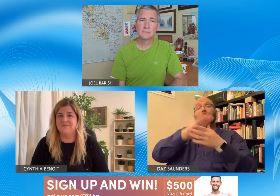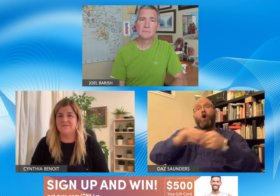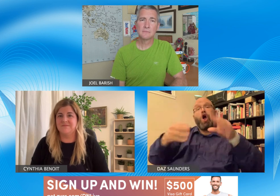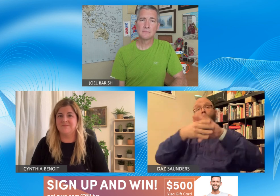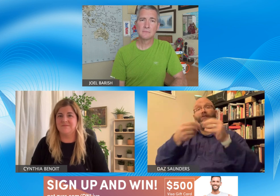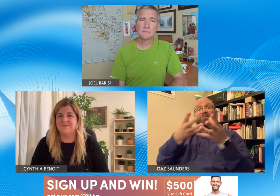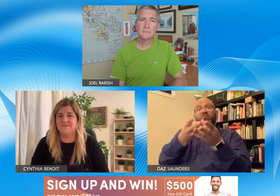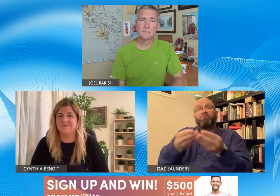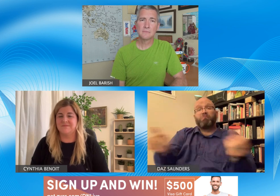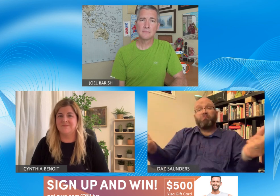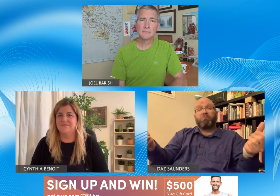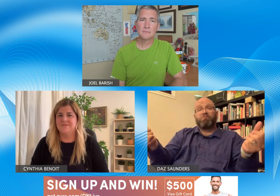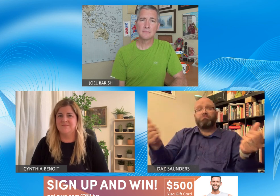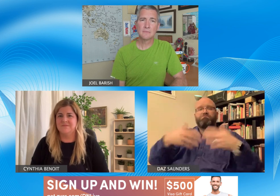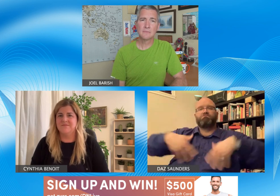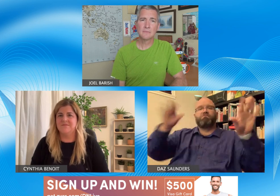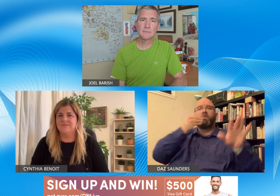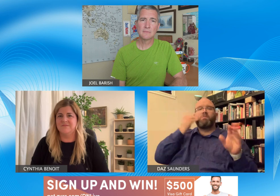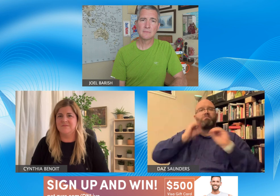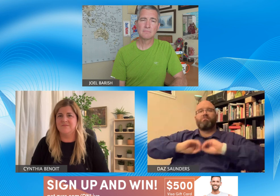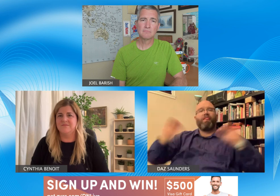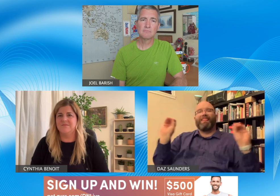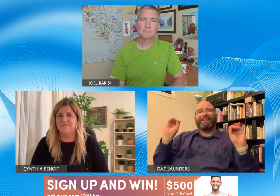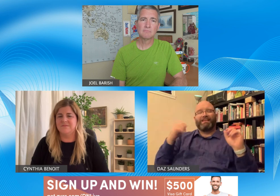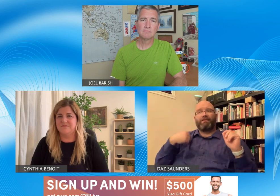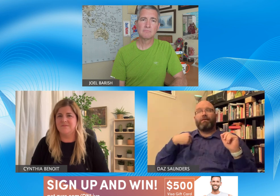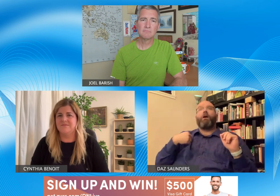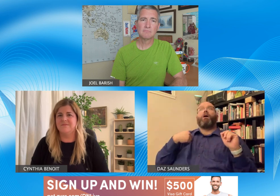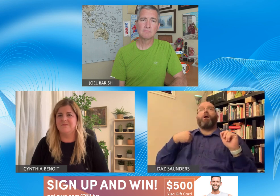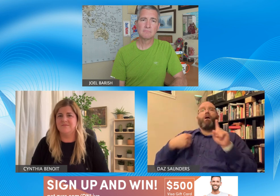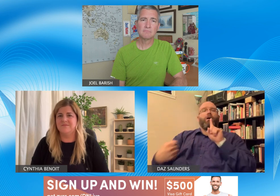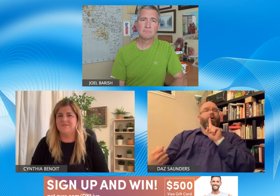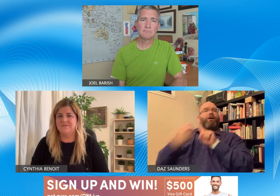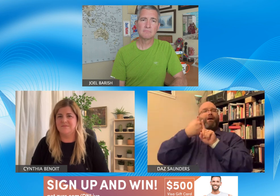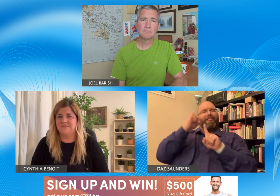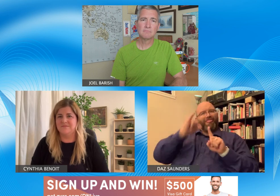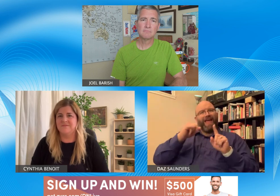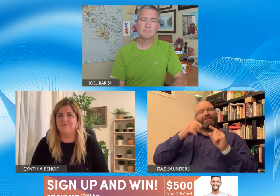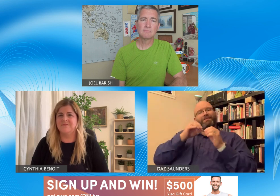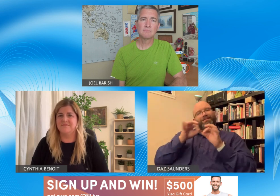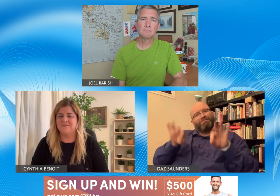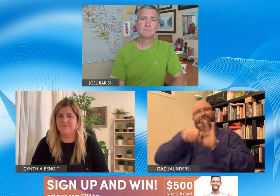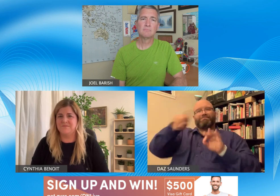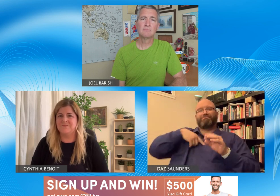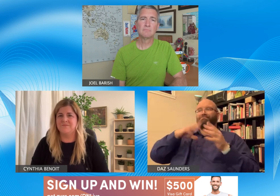If storytelling ceased to exist, then we would no longer have a home anymore. That’s what struck me the most.